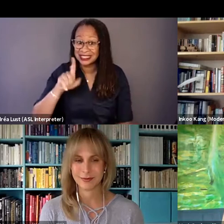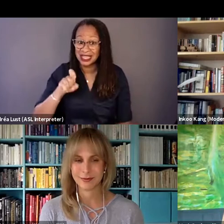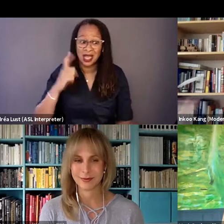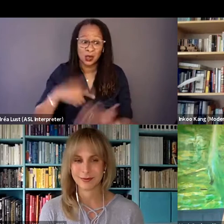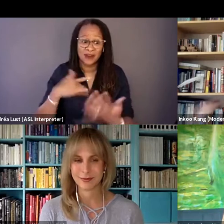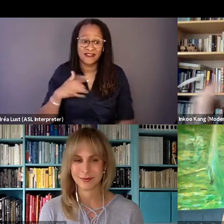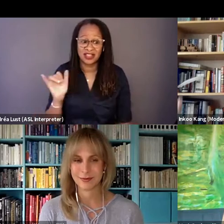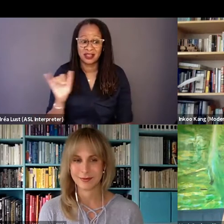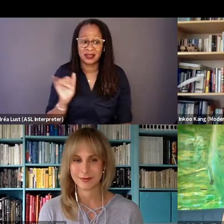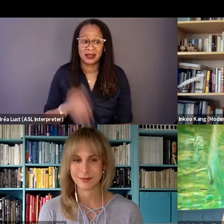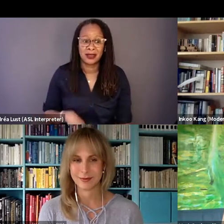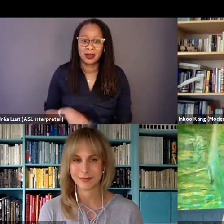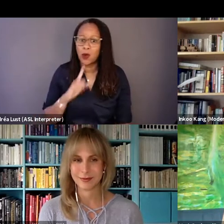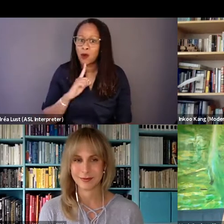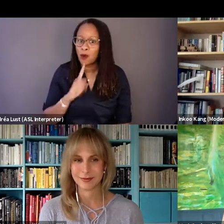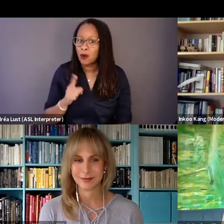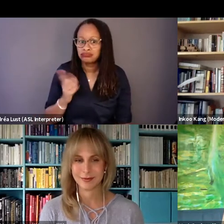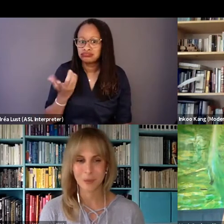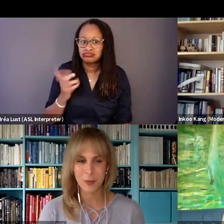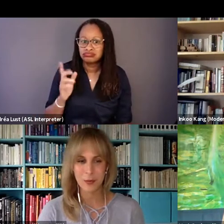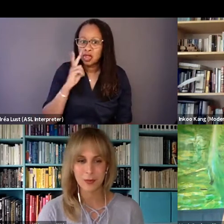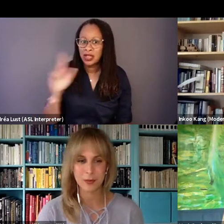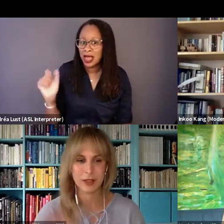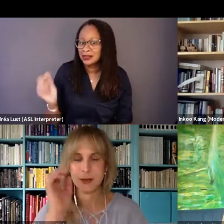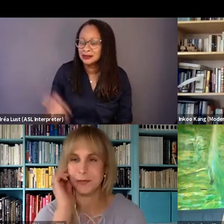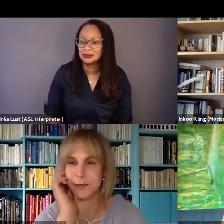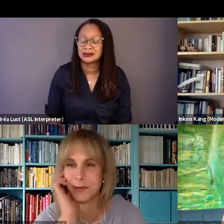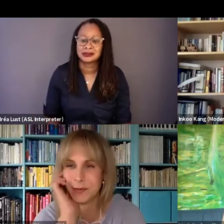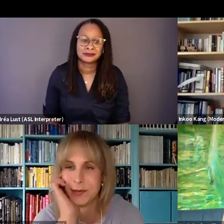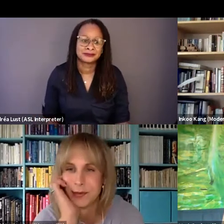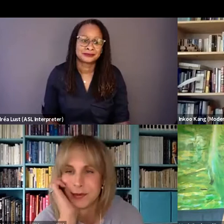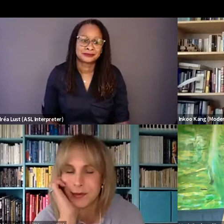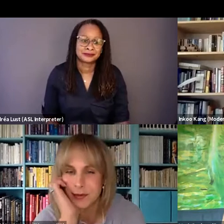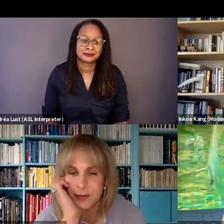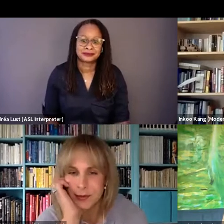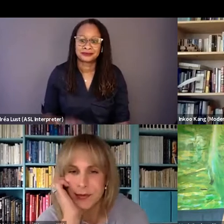Or even just looking at it? Yeah, I remember. I've probably been inside that Dale